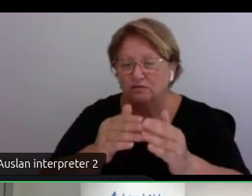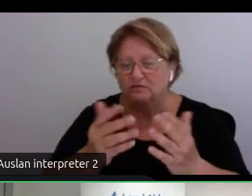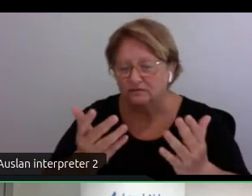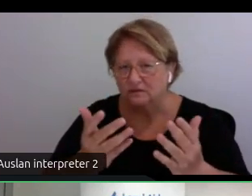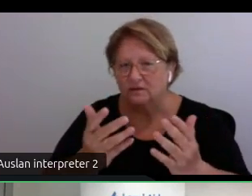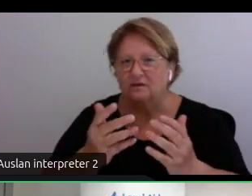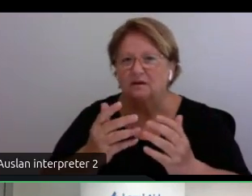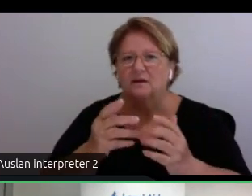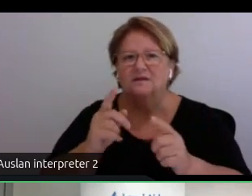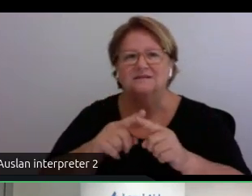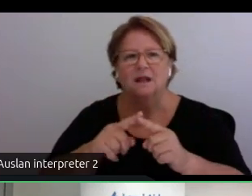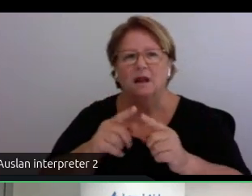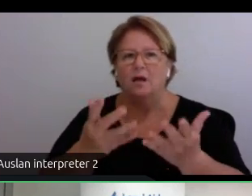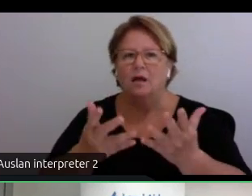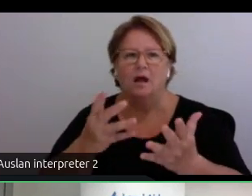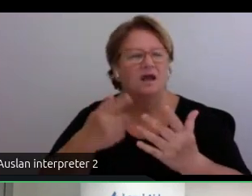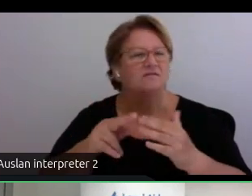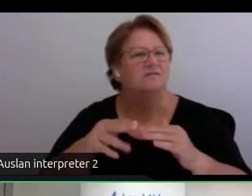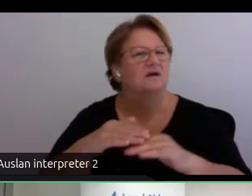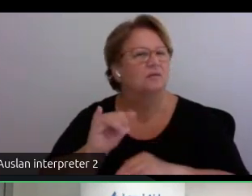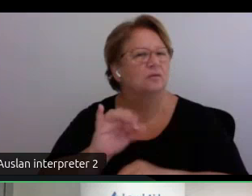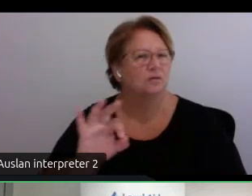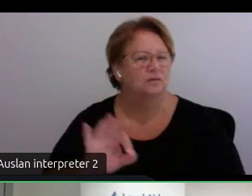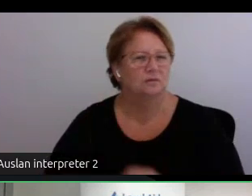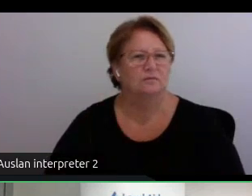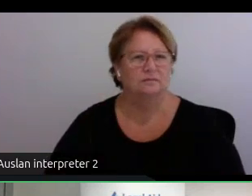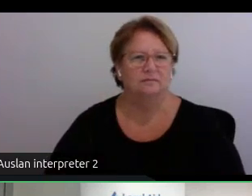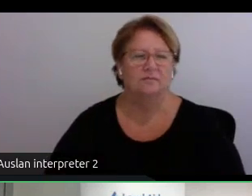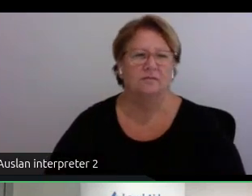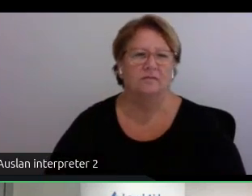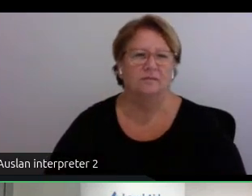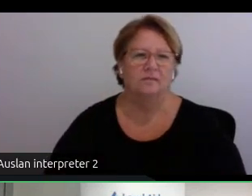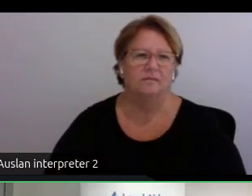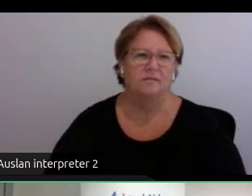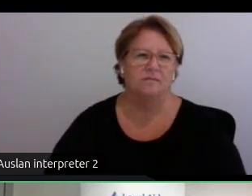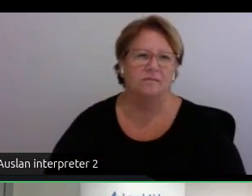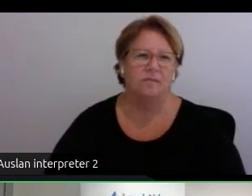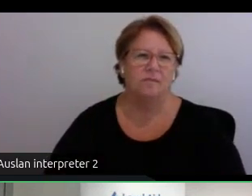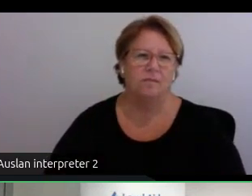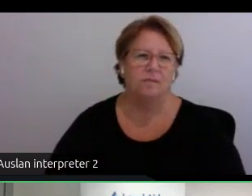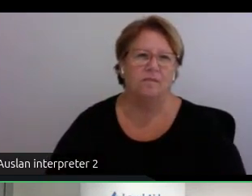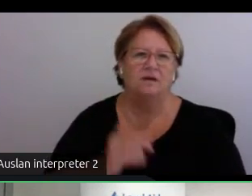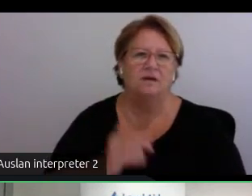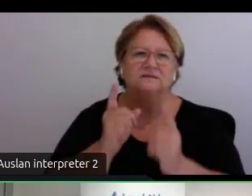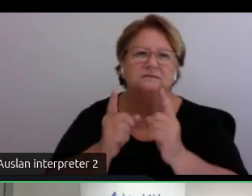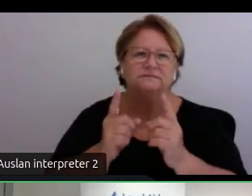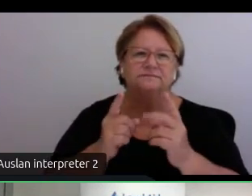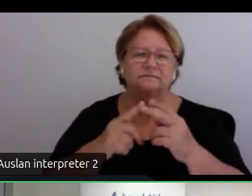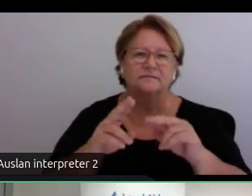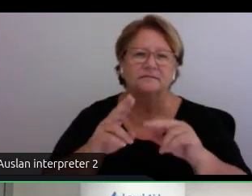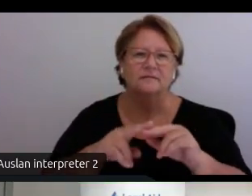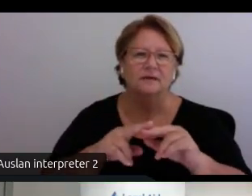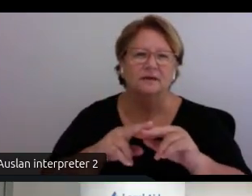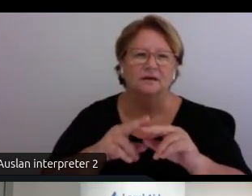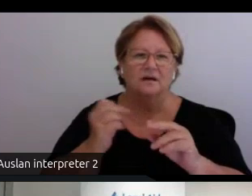whether it's covered or not? Yeah. And and that's that's the story that sometimes if this 200km an